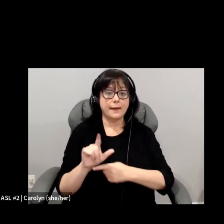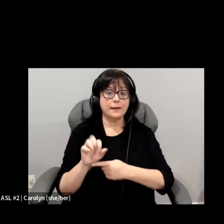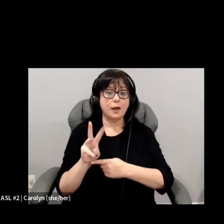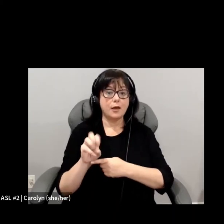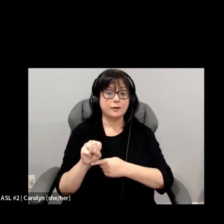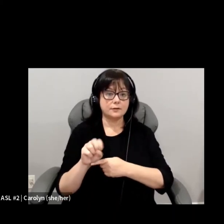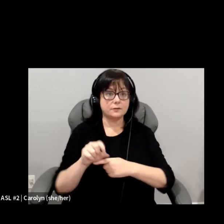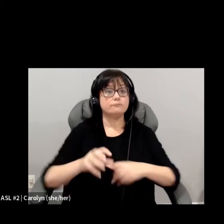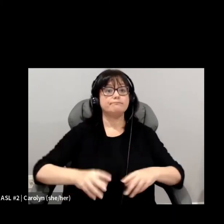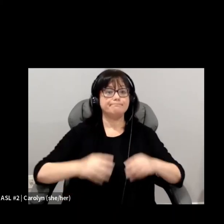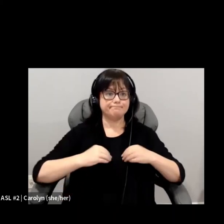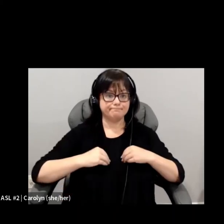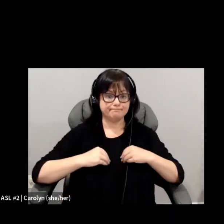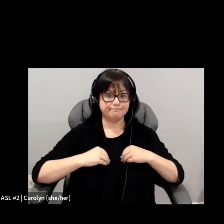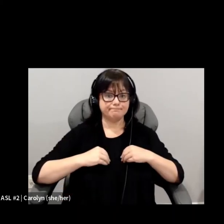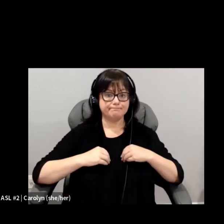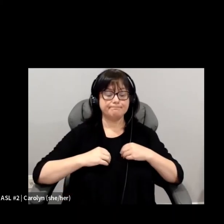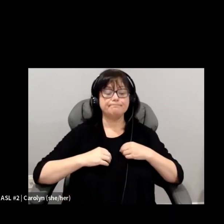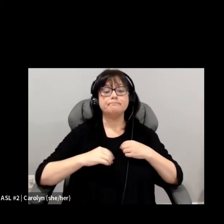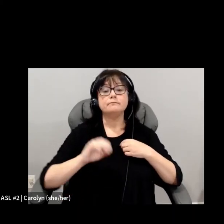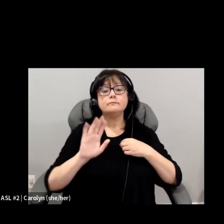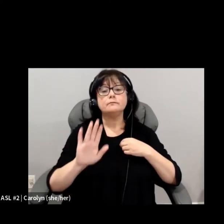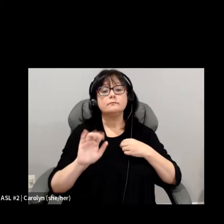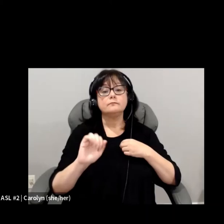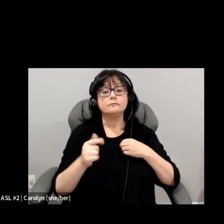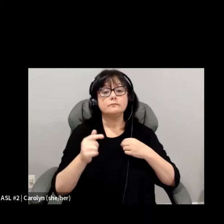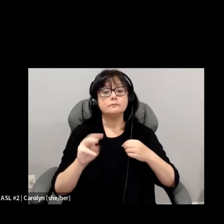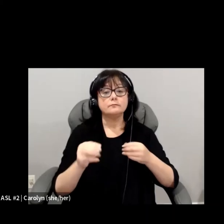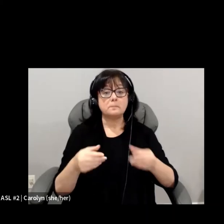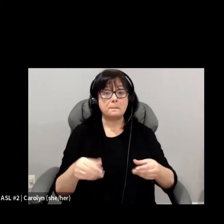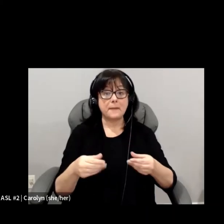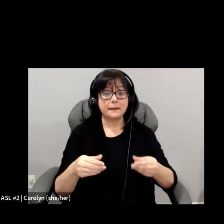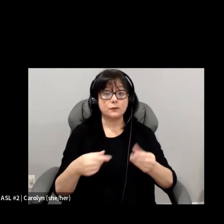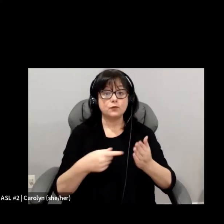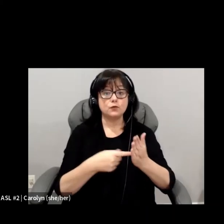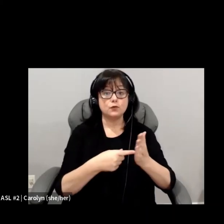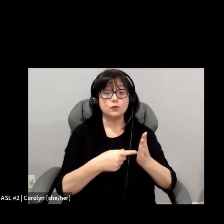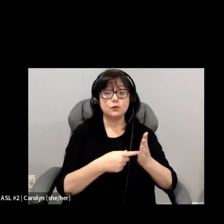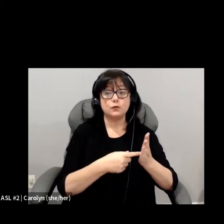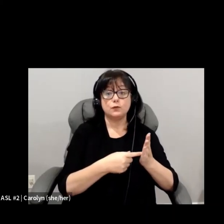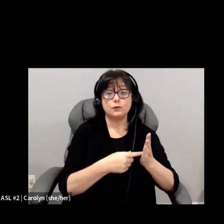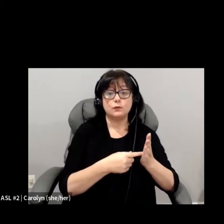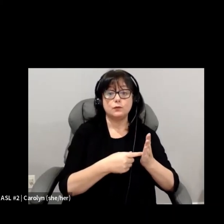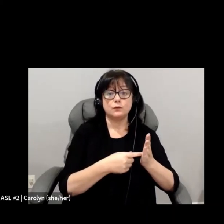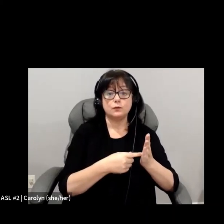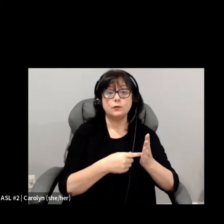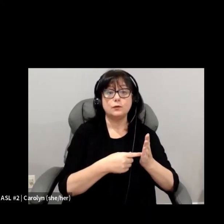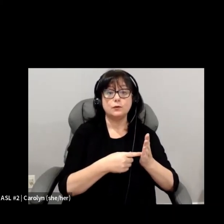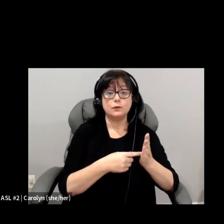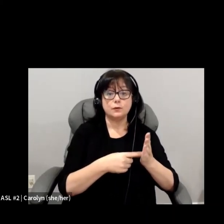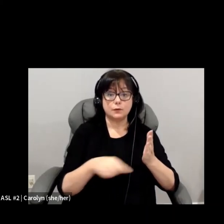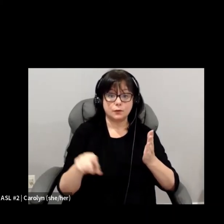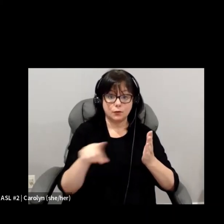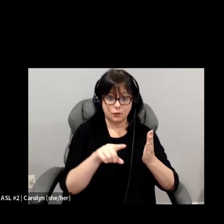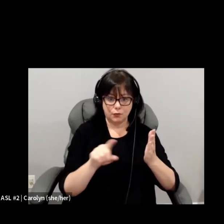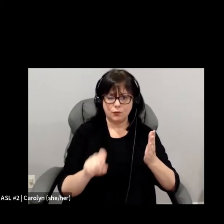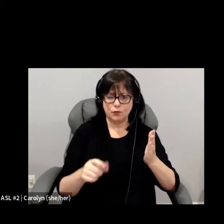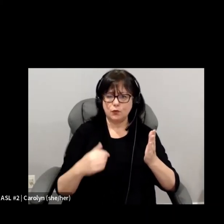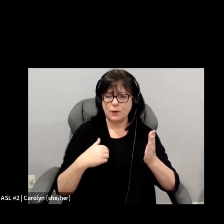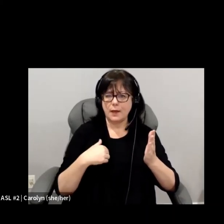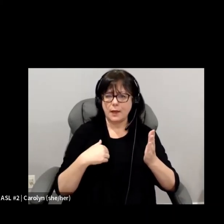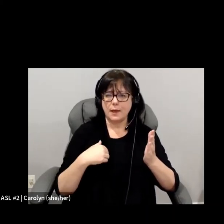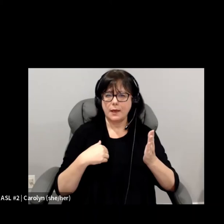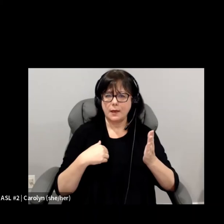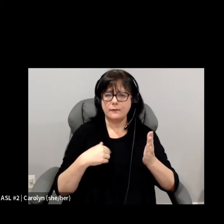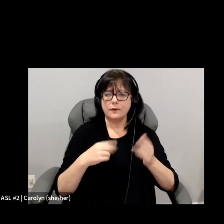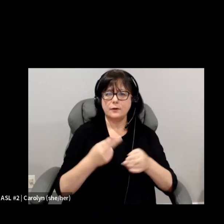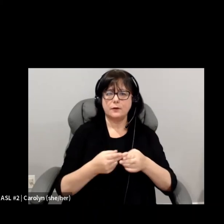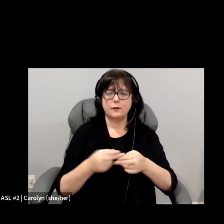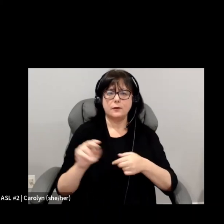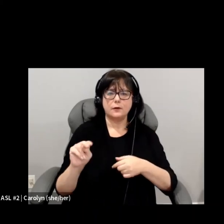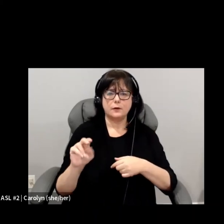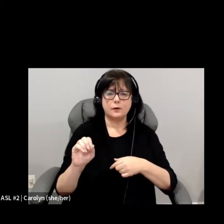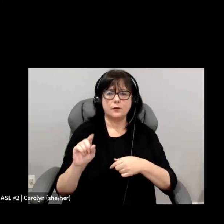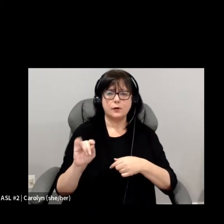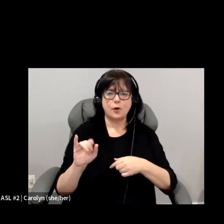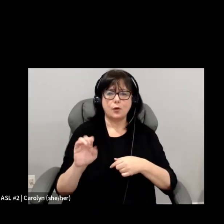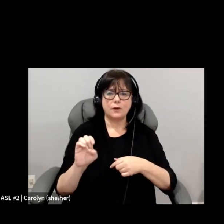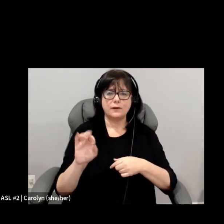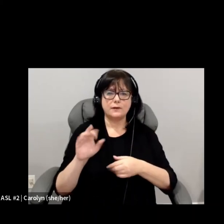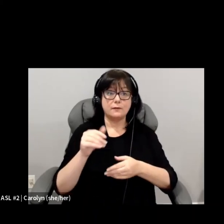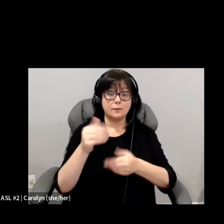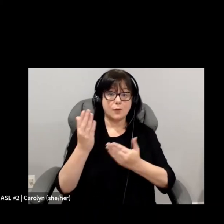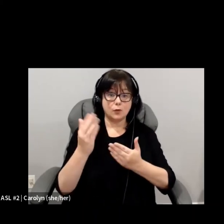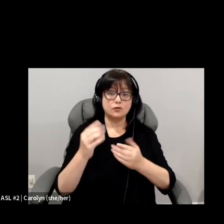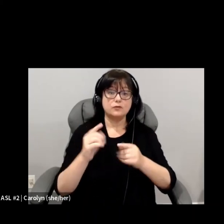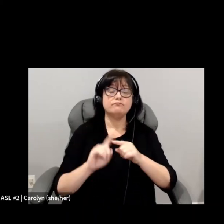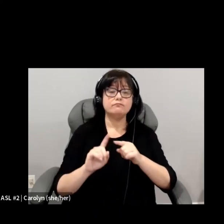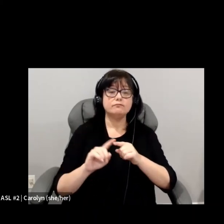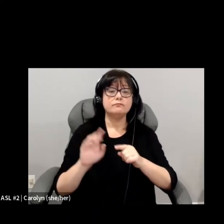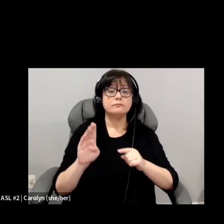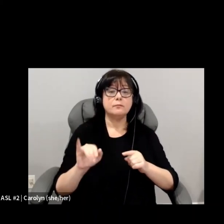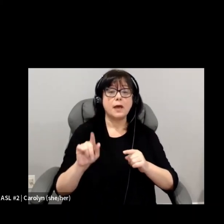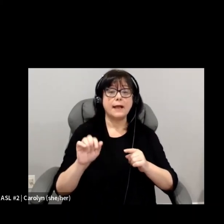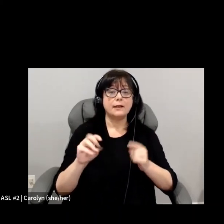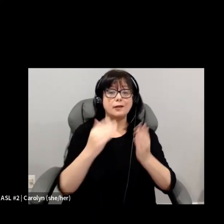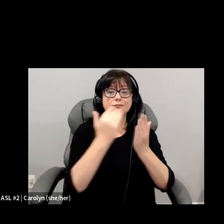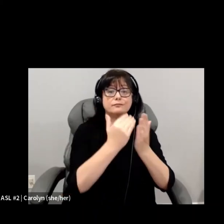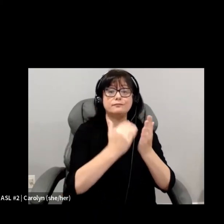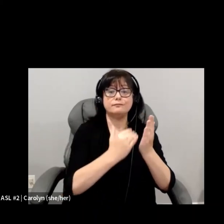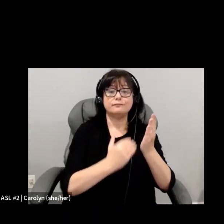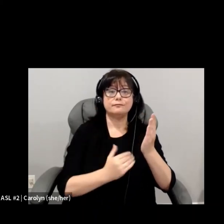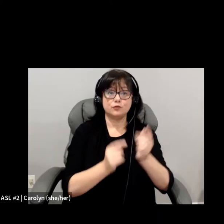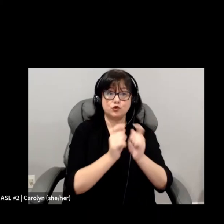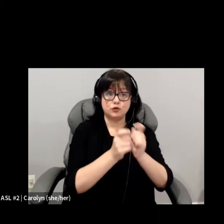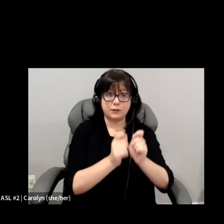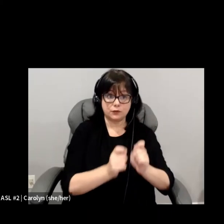IN YOUR AGM PACKAGES, YOU WILL HAVE RECEIVED A NOTICE OF MOTION WITH PROPOSED CHANGES TO